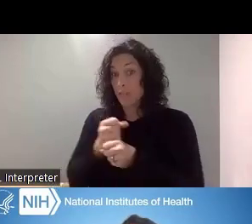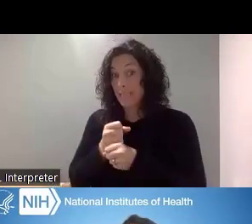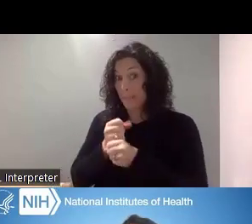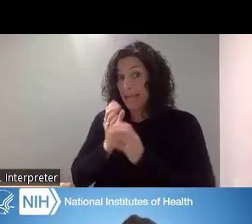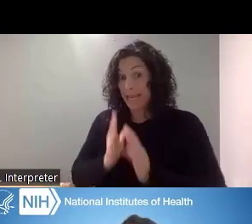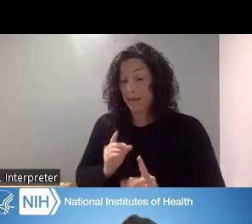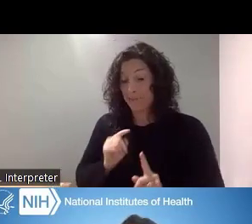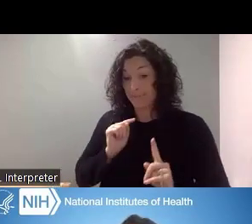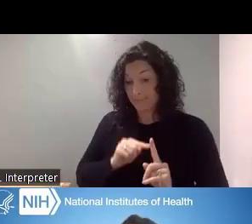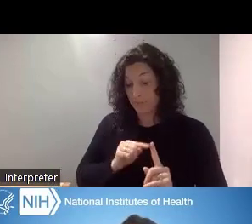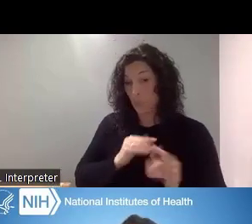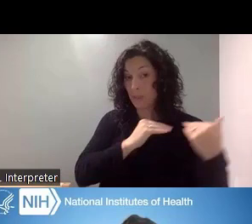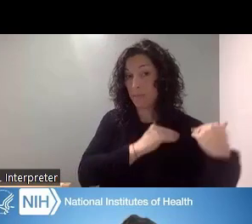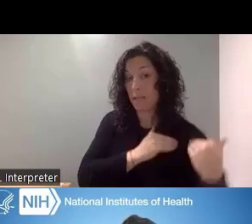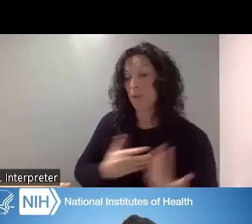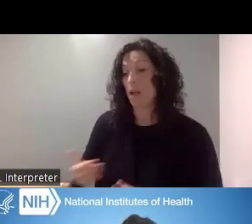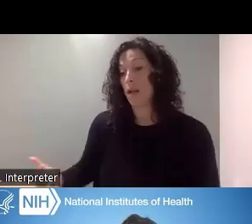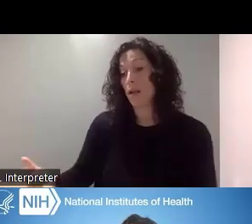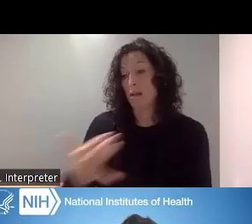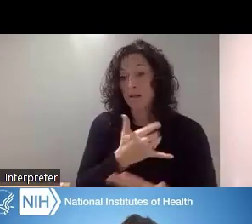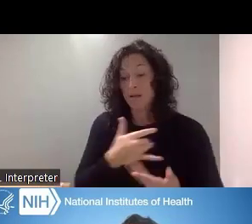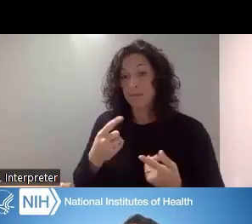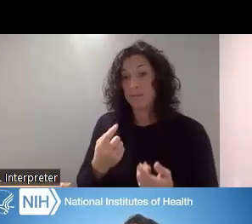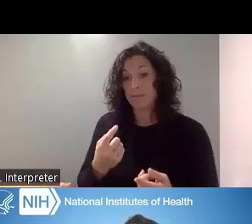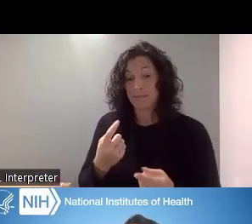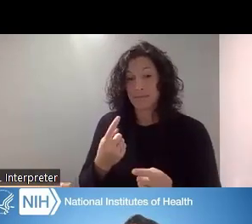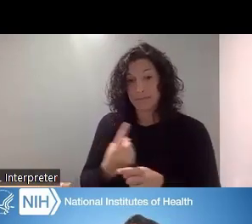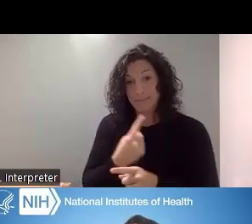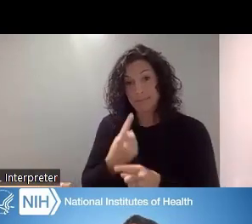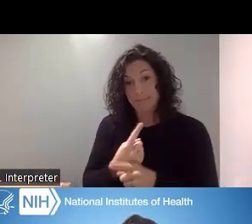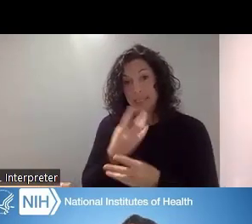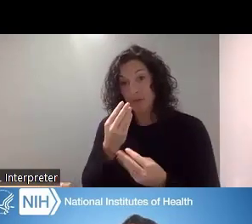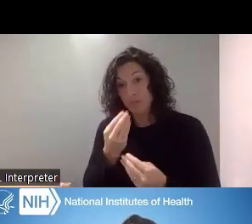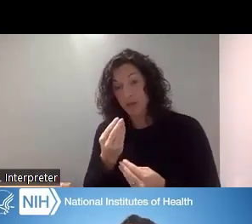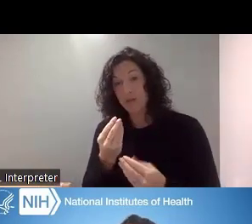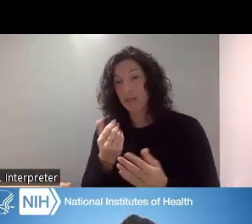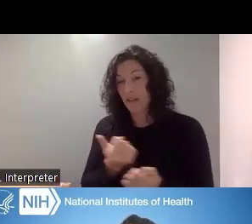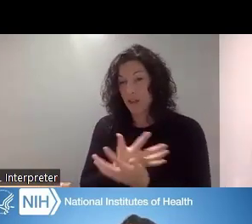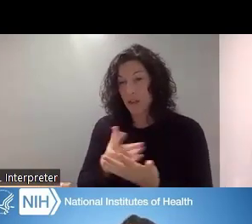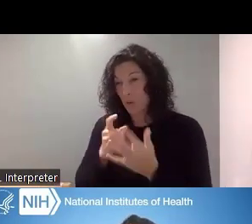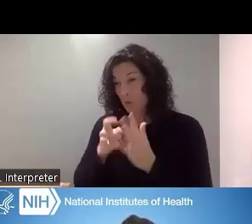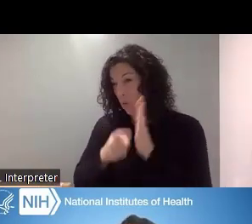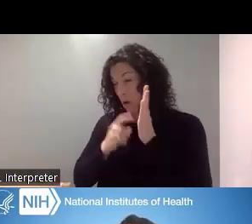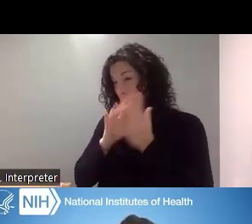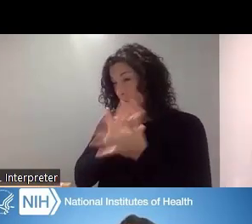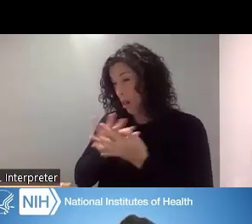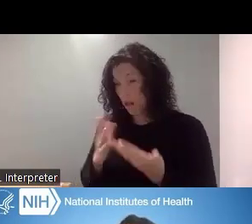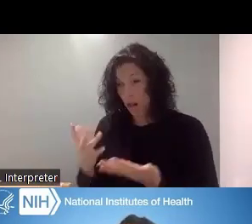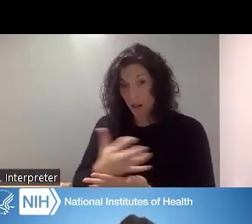to collect the necessary data from all of their subaward recipients and file that information in the FSRS system